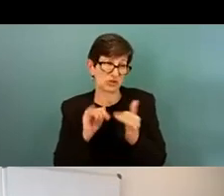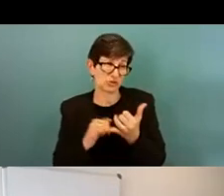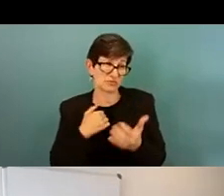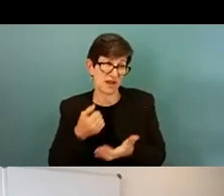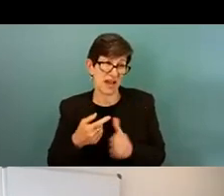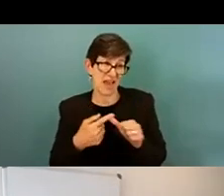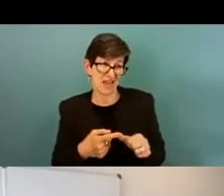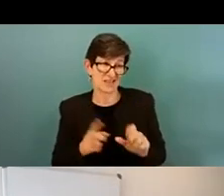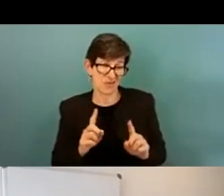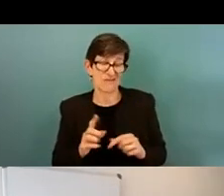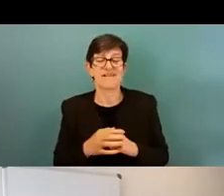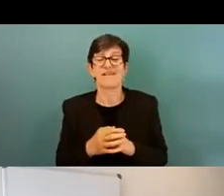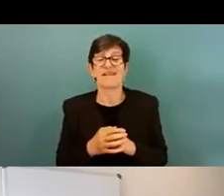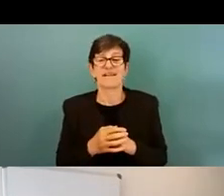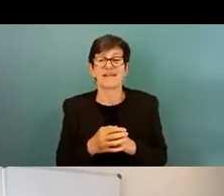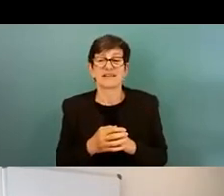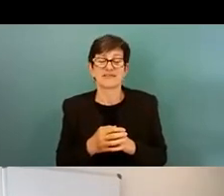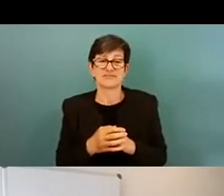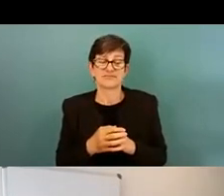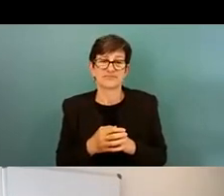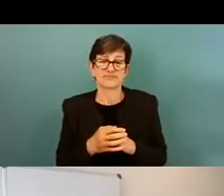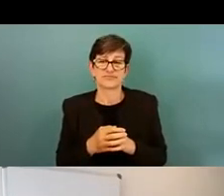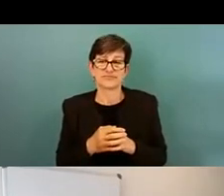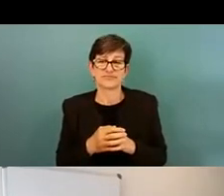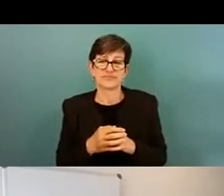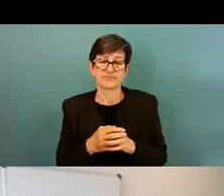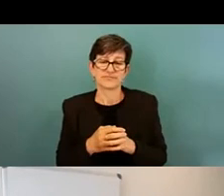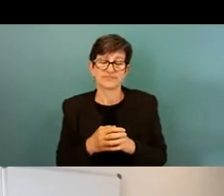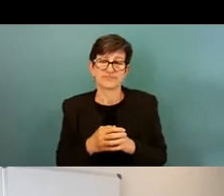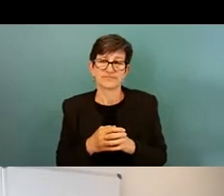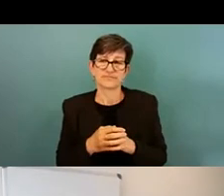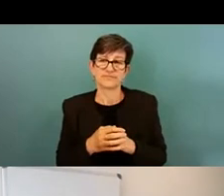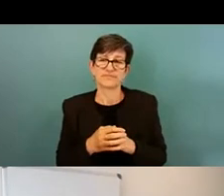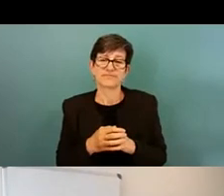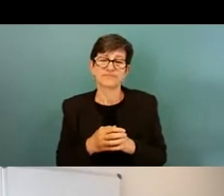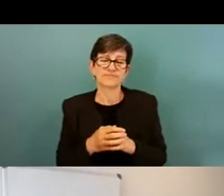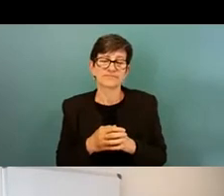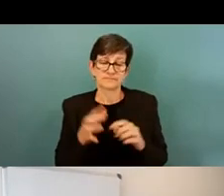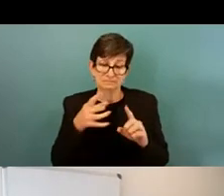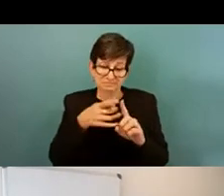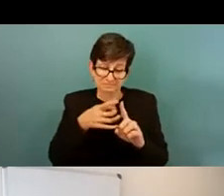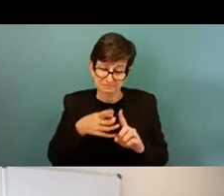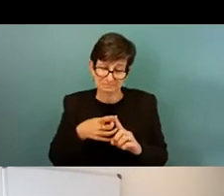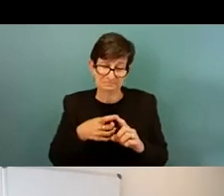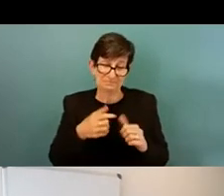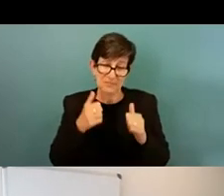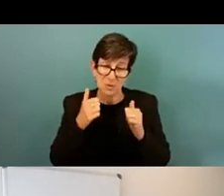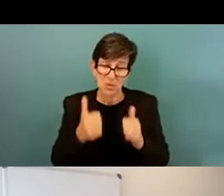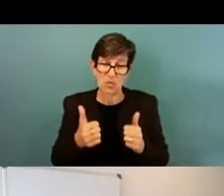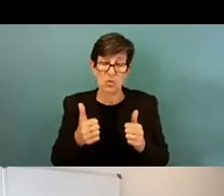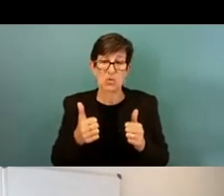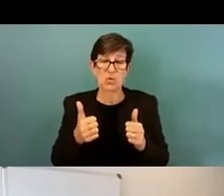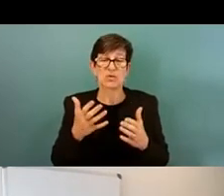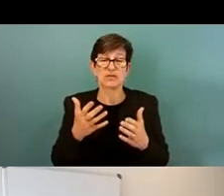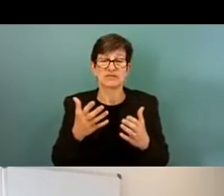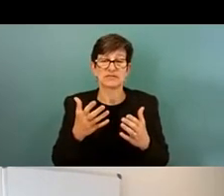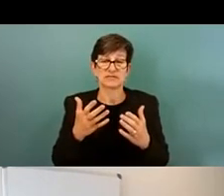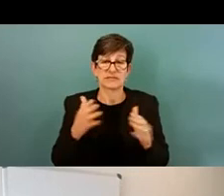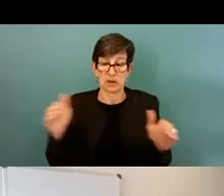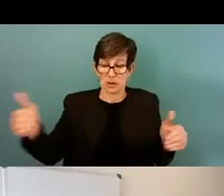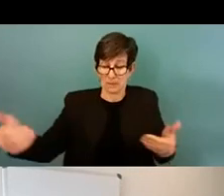a long way from having a robust, granular, internationally comparable measure of the